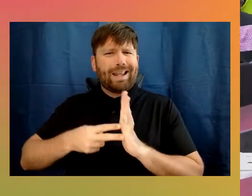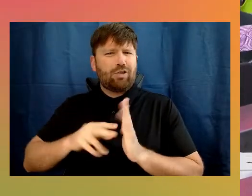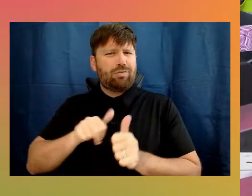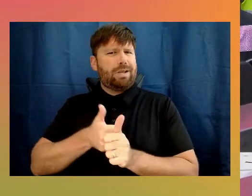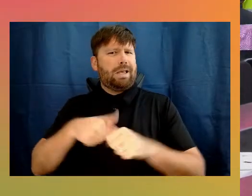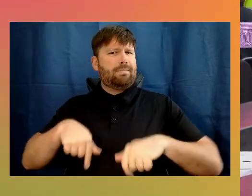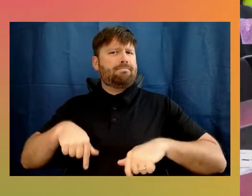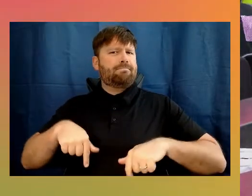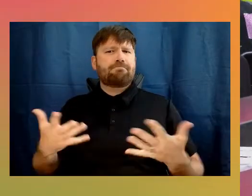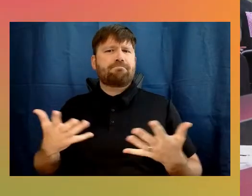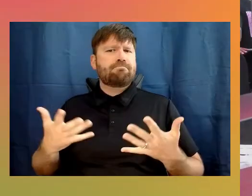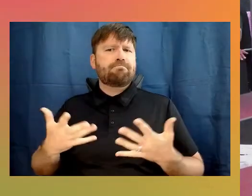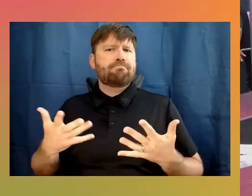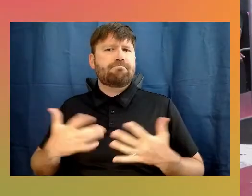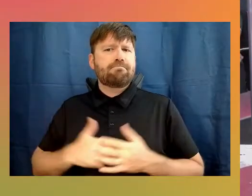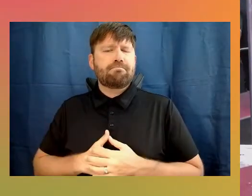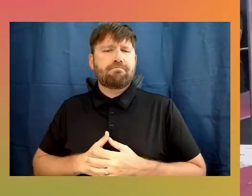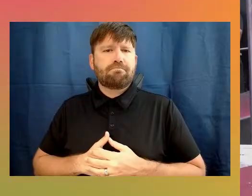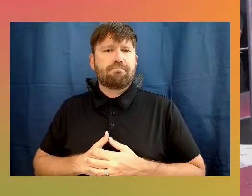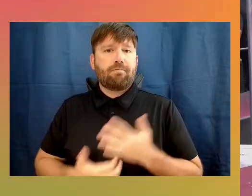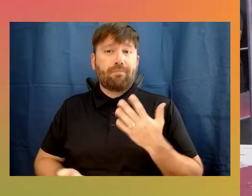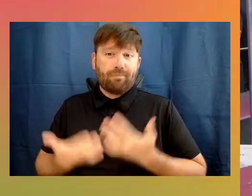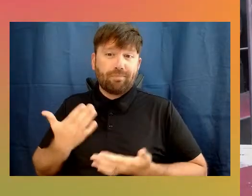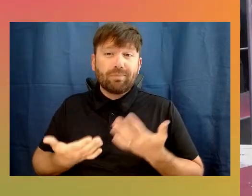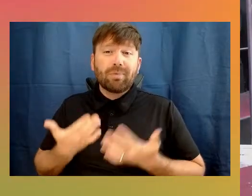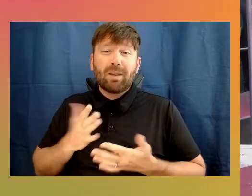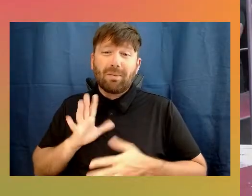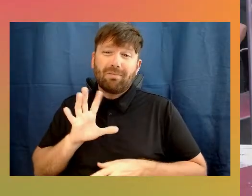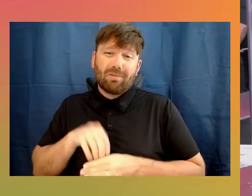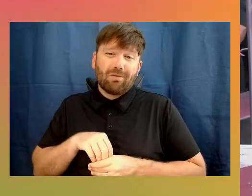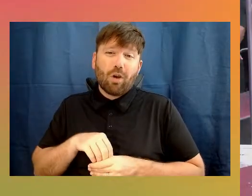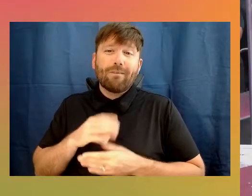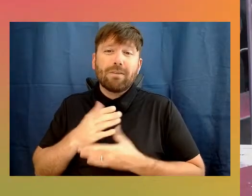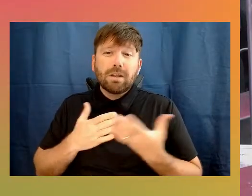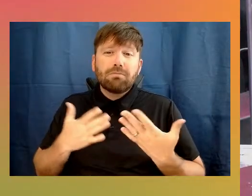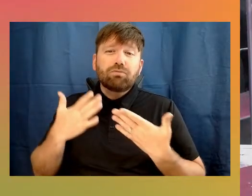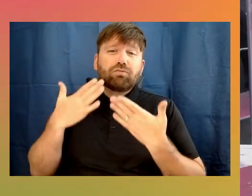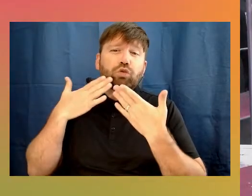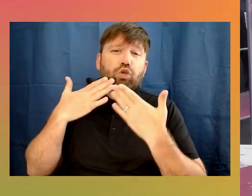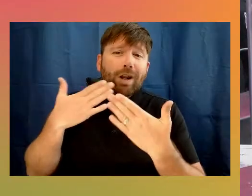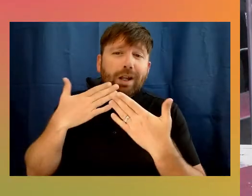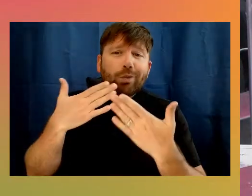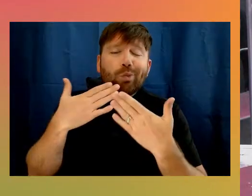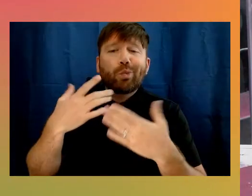GET REALLY CLEAR ABOUT WHAT THAT